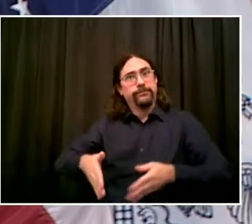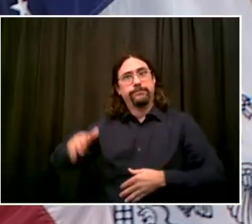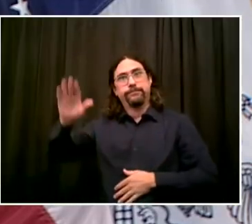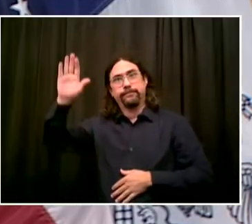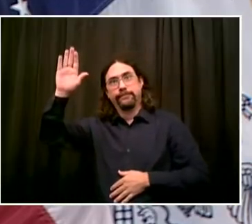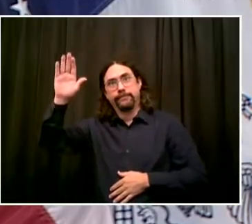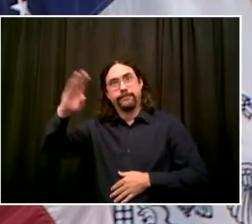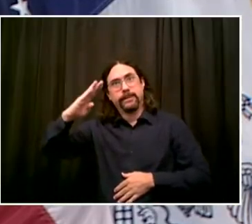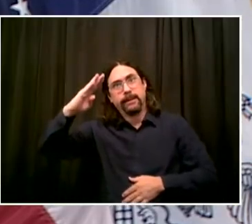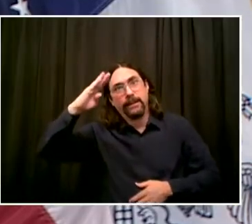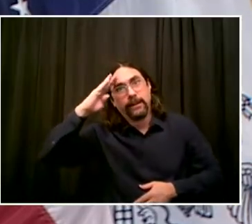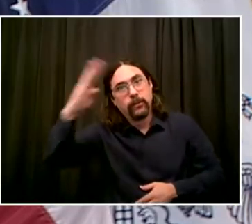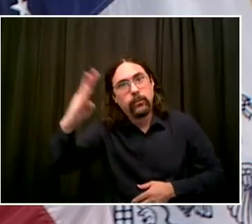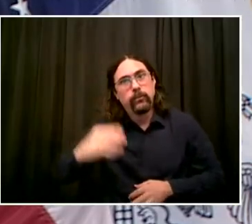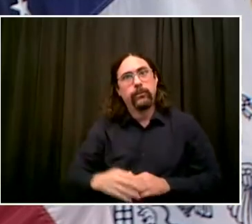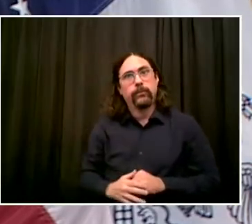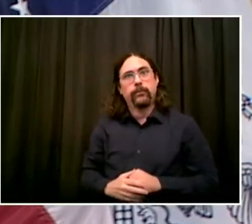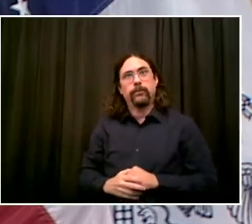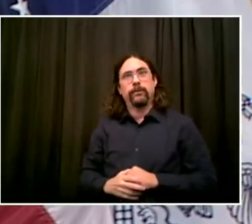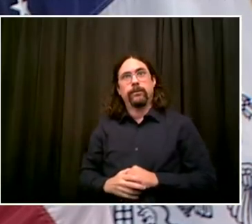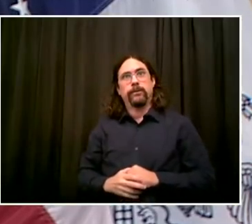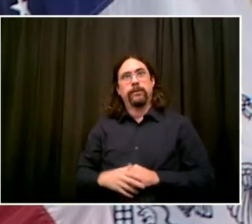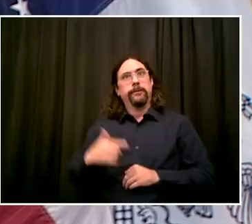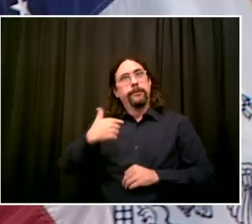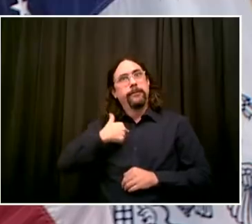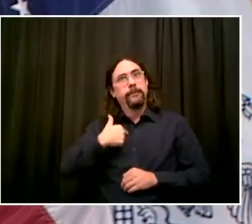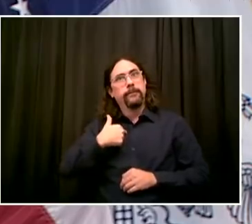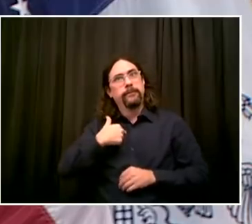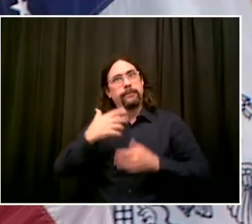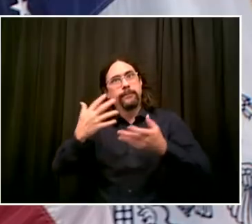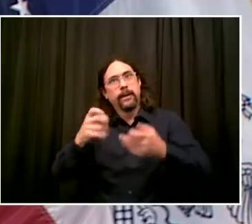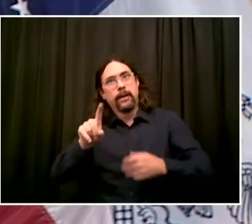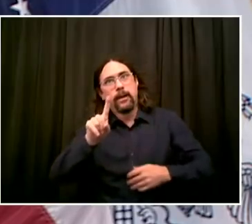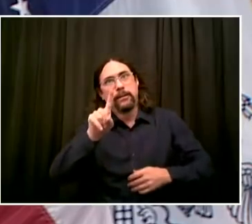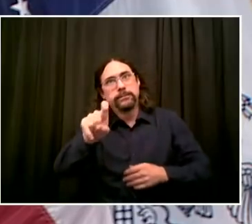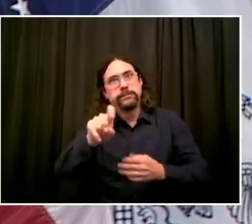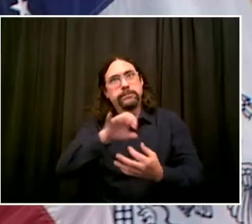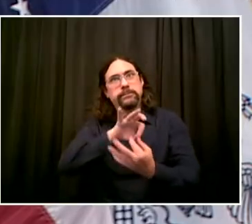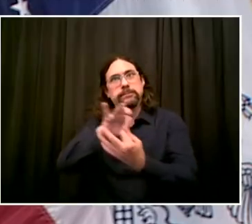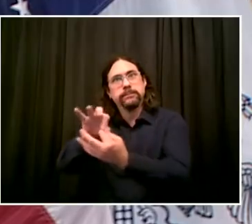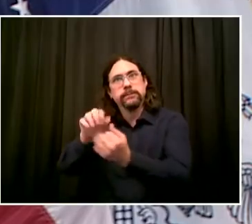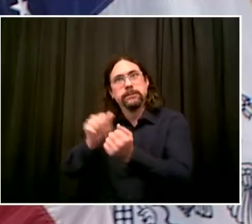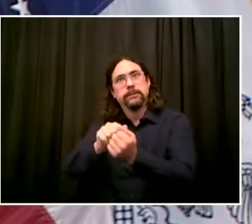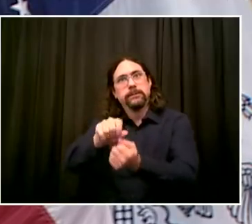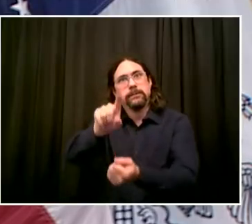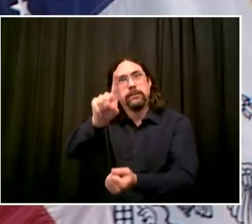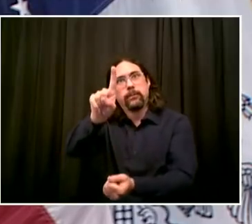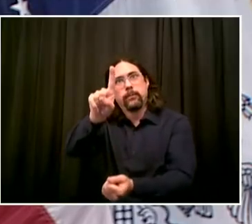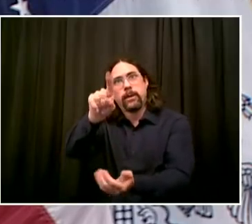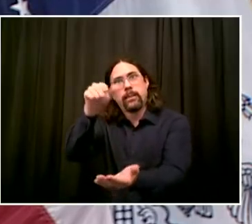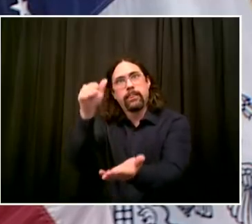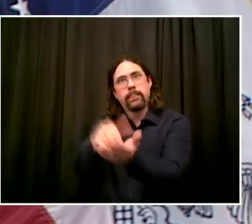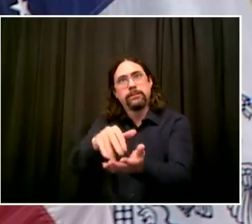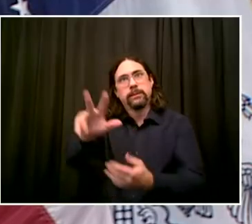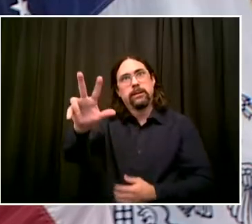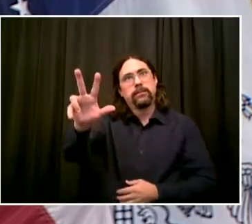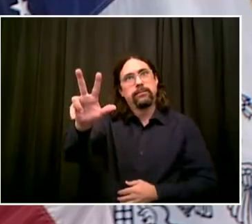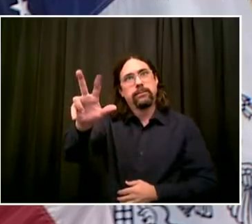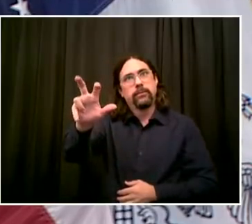GD OOMORNING. , ASK ABOUT THE 1300 NEW